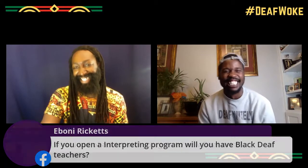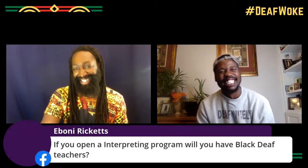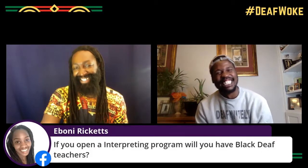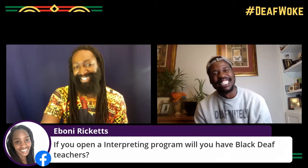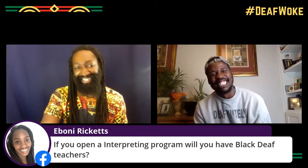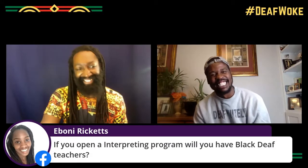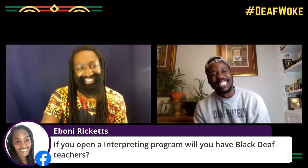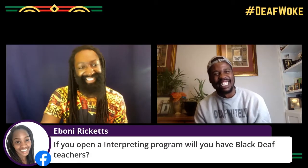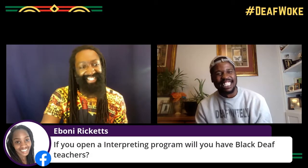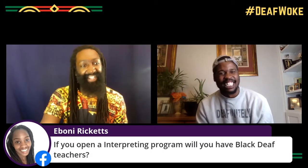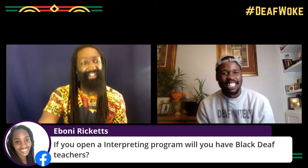So.